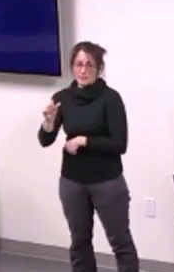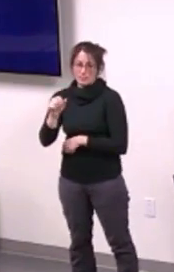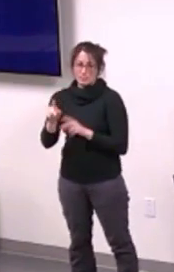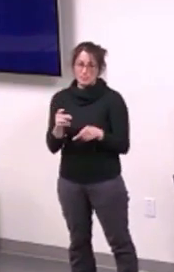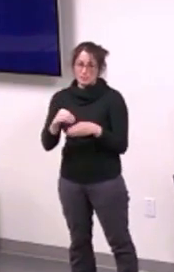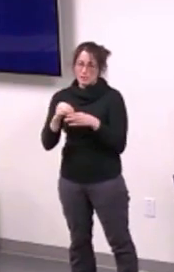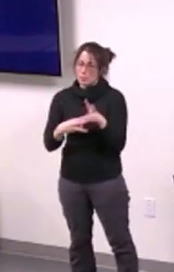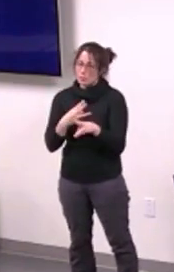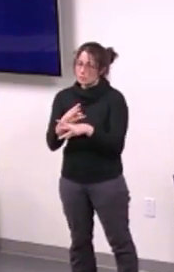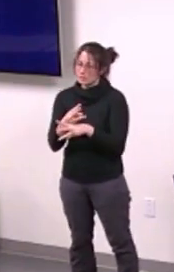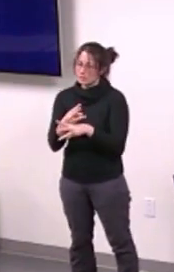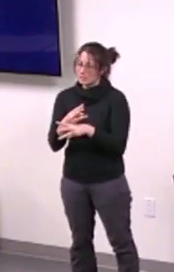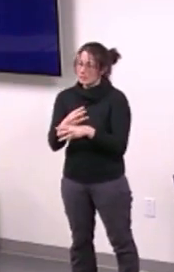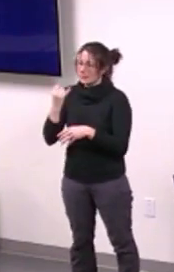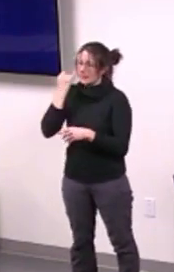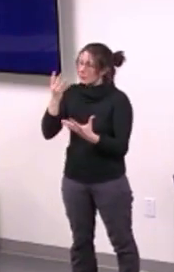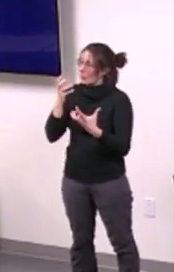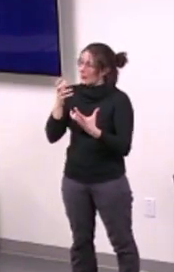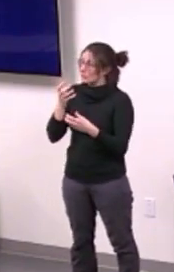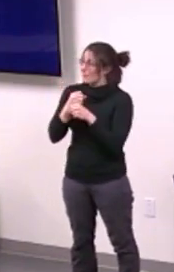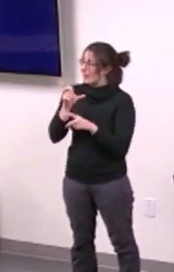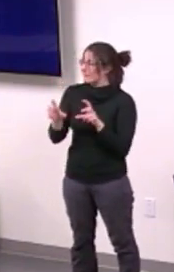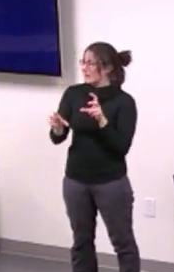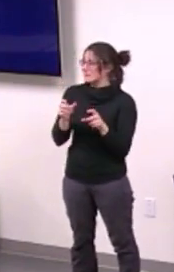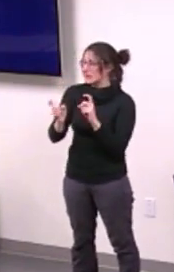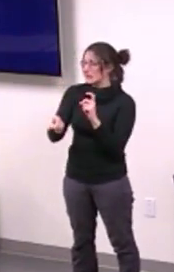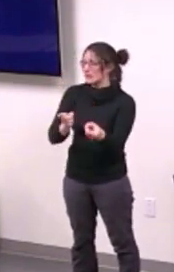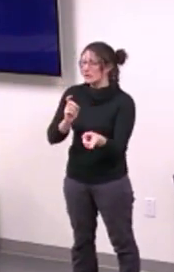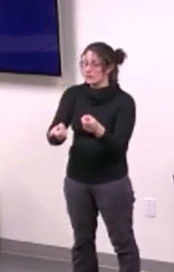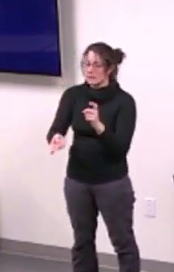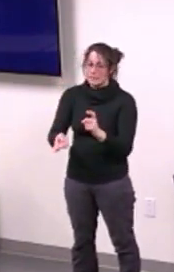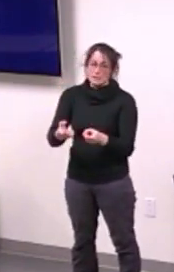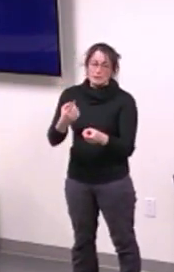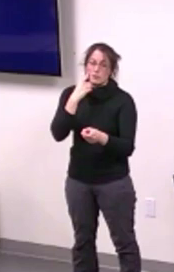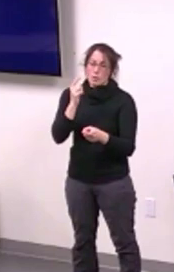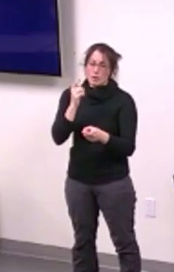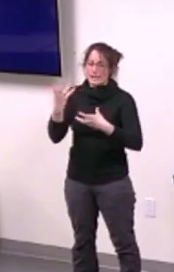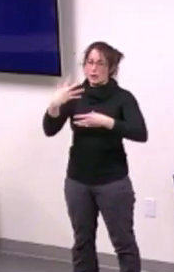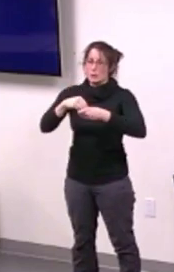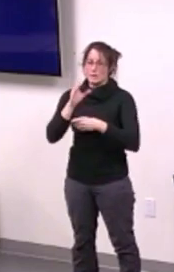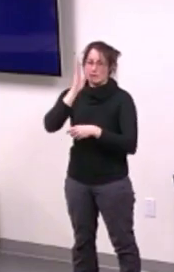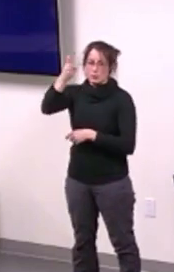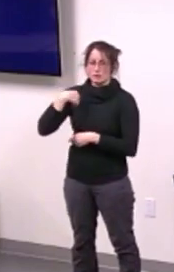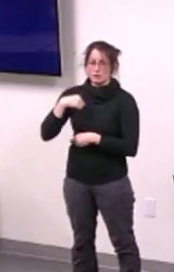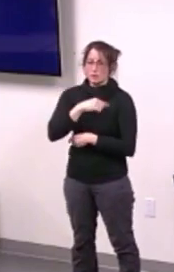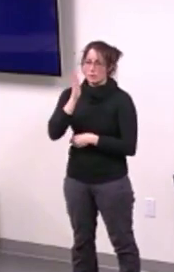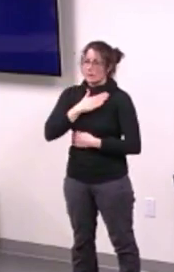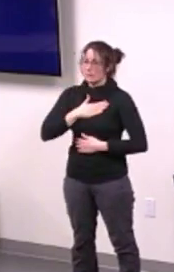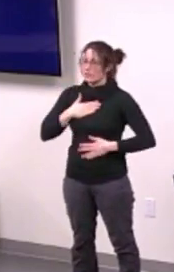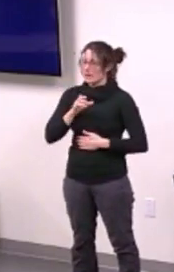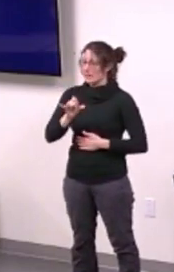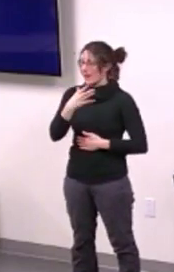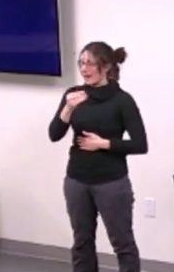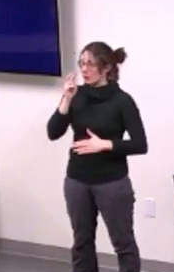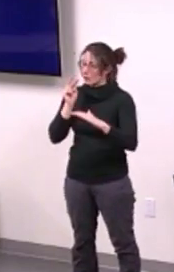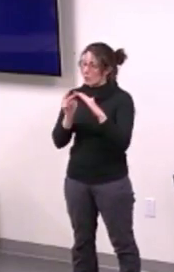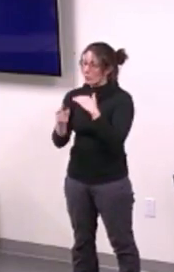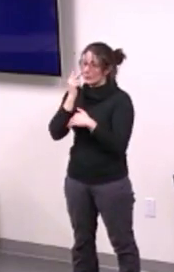And so if you would like to make an investment in an inclusive future, we would appreciate that investment. And we look forward to seeing you in the future. So thanks for coming out.